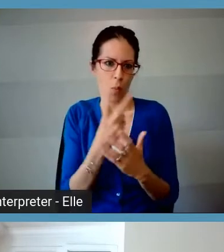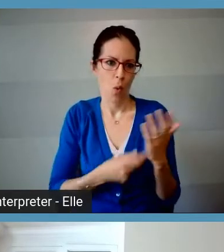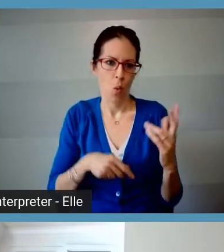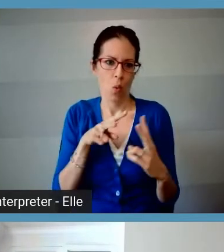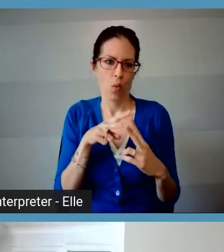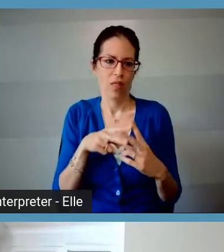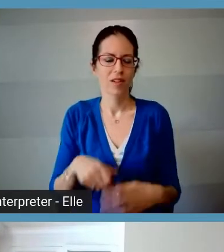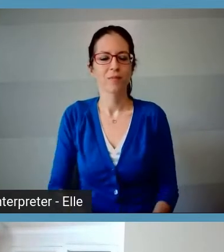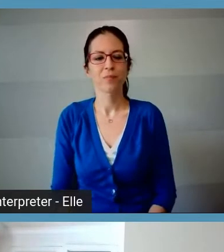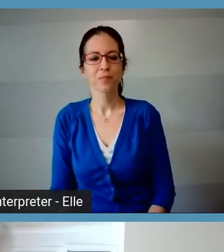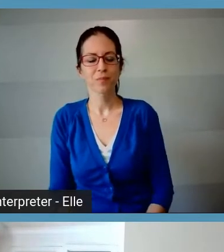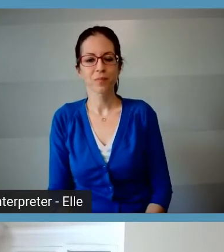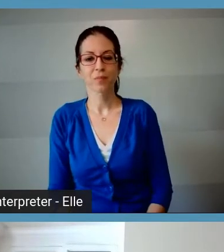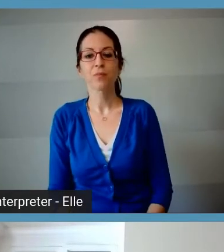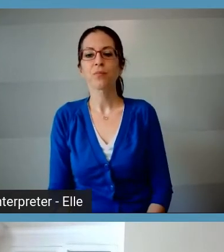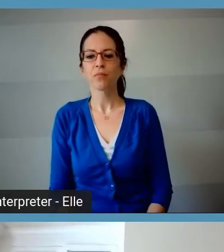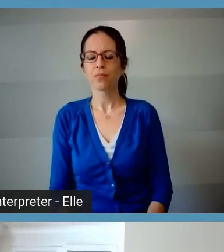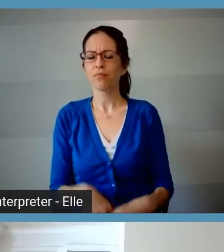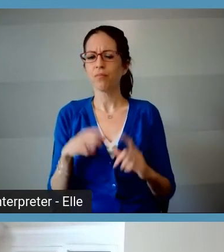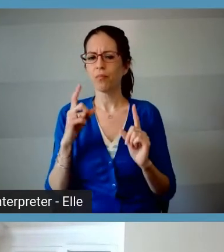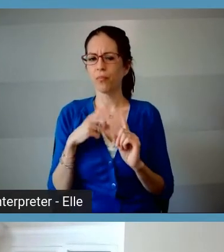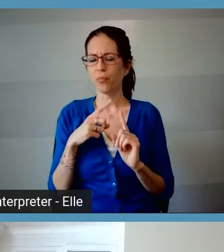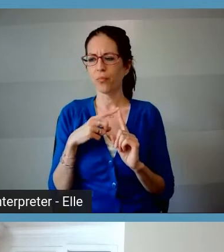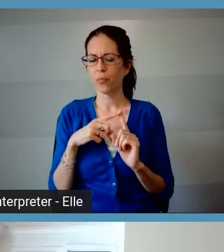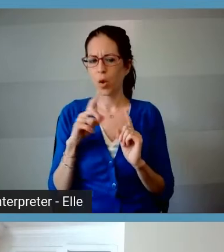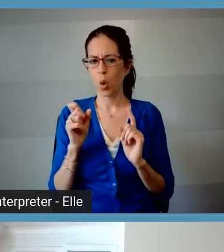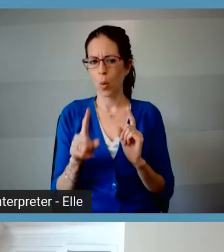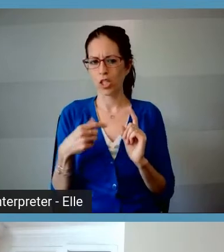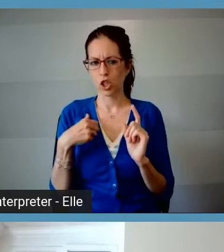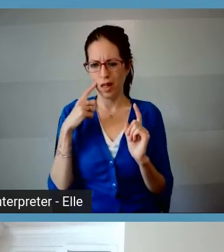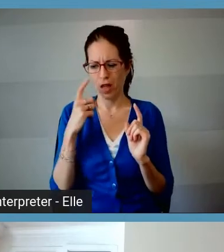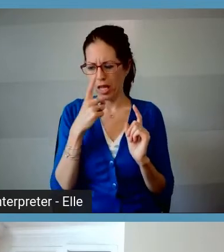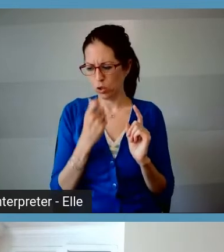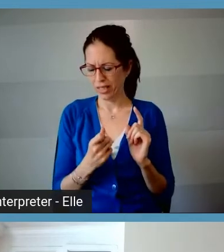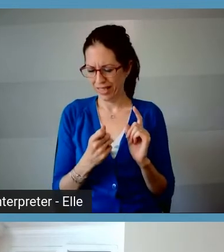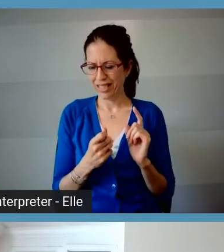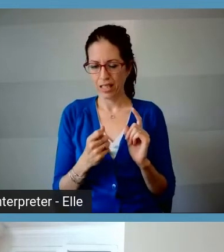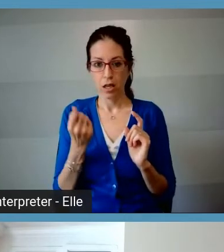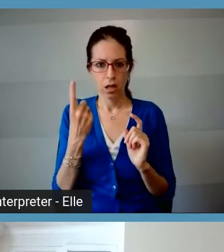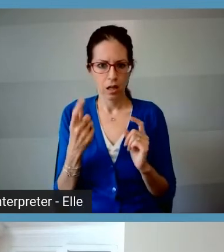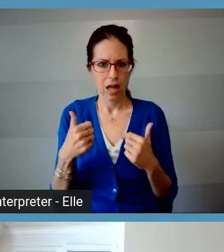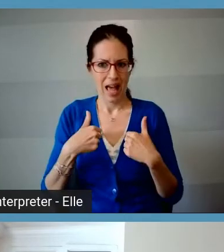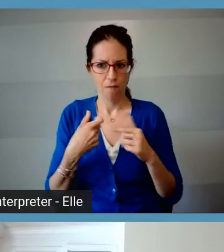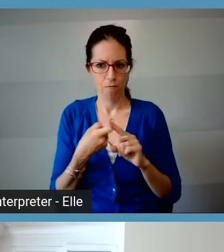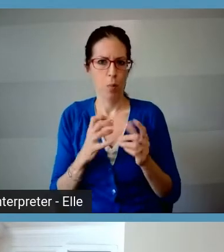Up this one was particularly interesting to me estimate comes from a collections background.